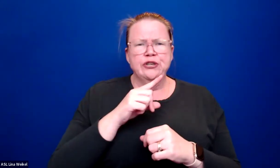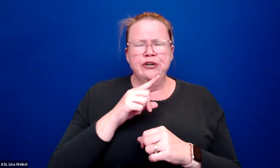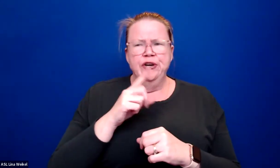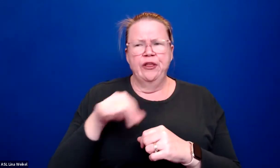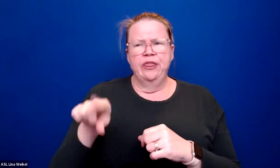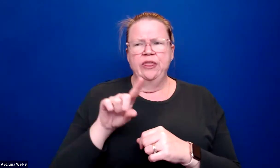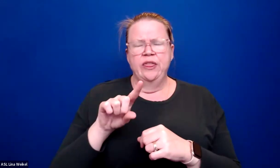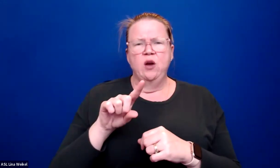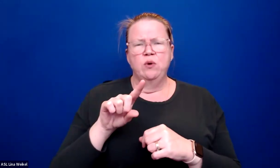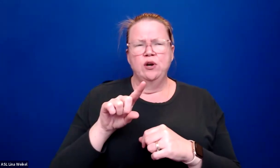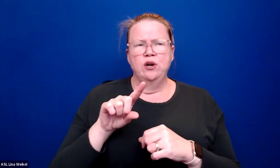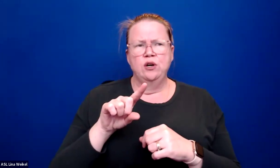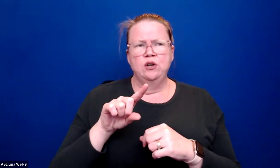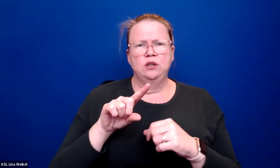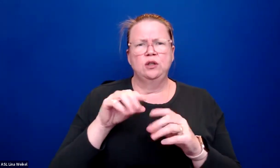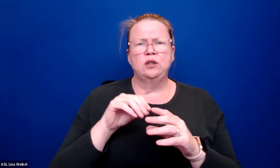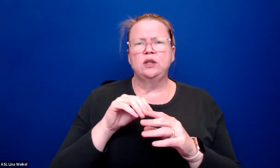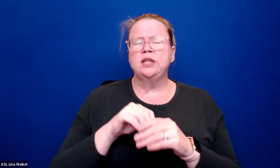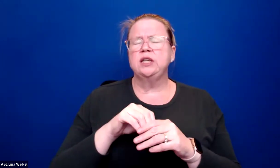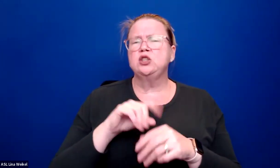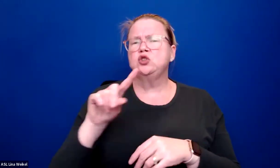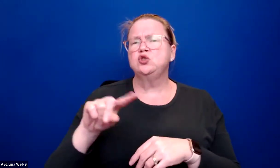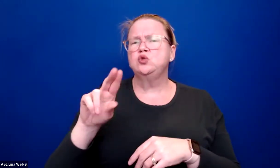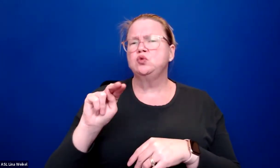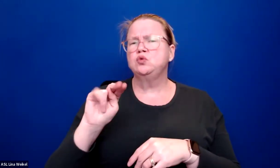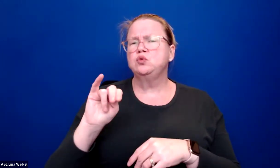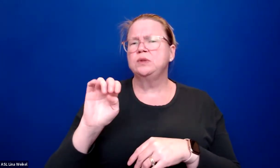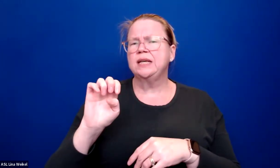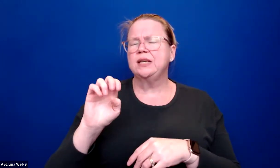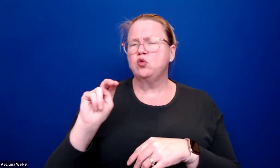Elissa w/ APRIL: Zuni, New Mexico. It was the Zuni Elissa w/ APRIL: like I'm